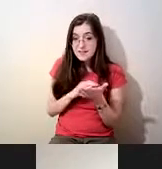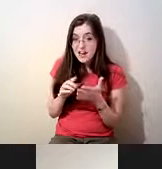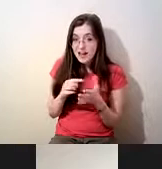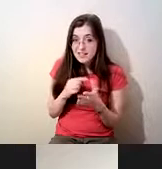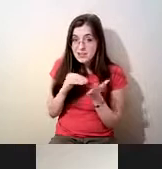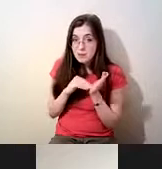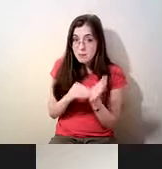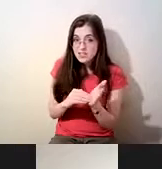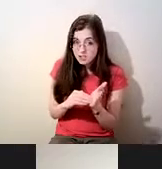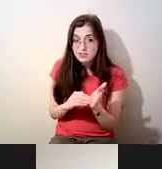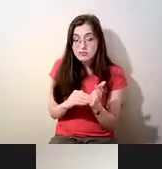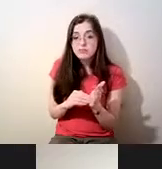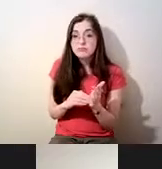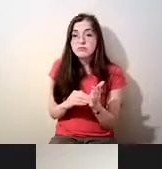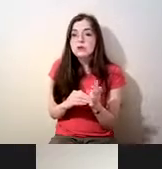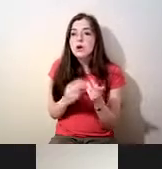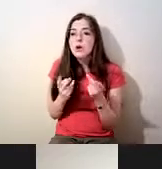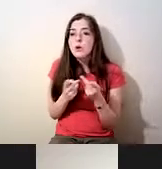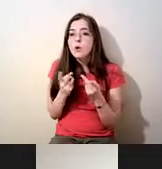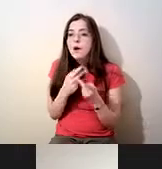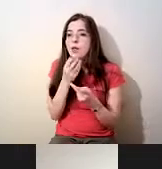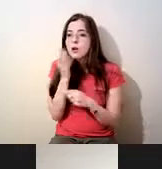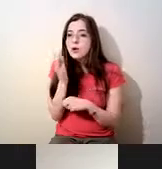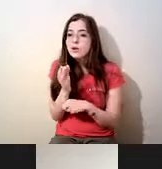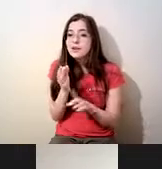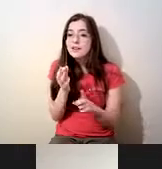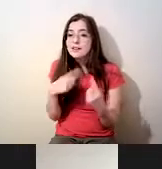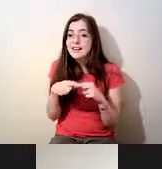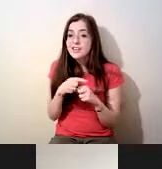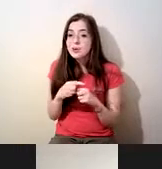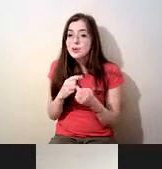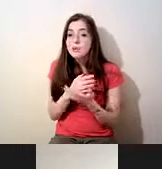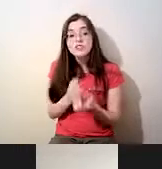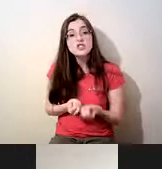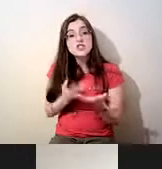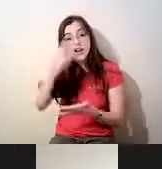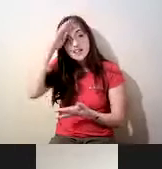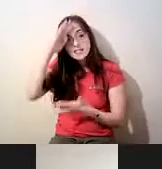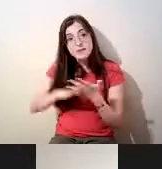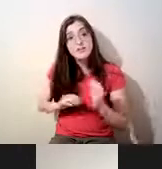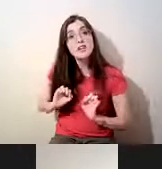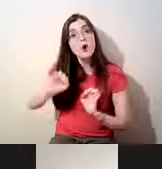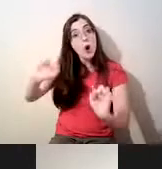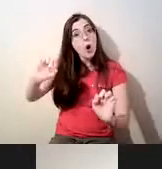um how about the other question is can anyone share experience in their own countries and of